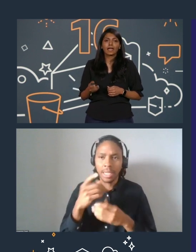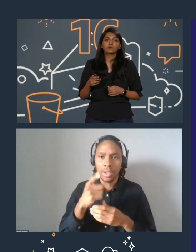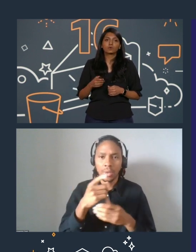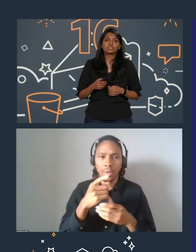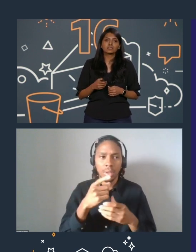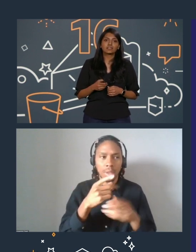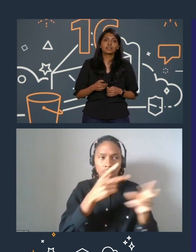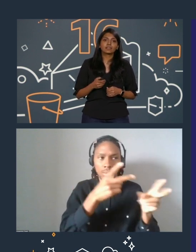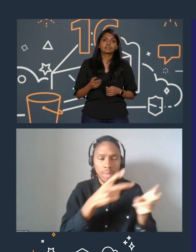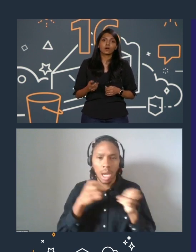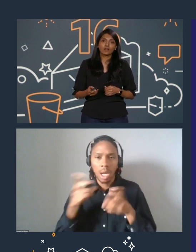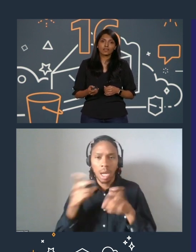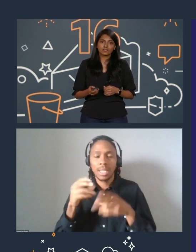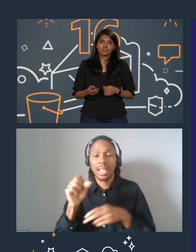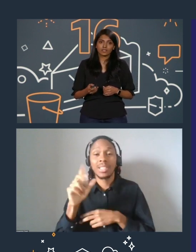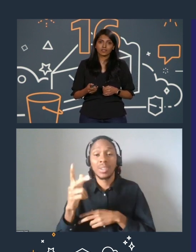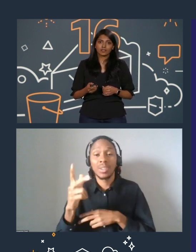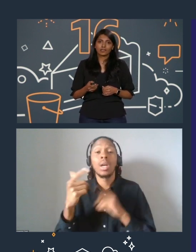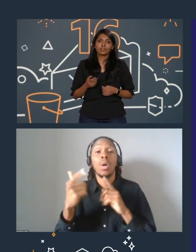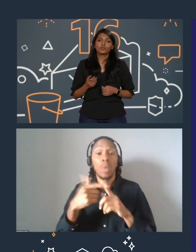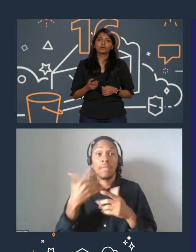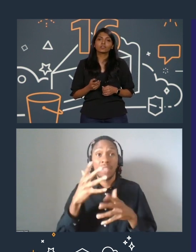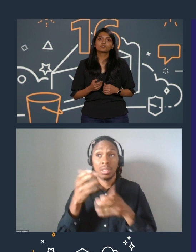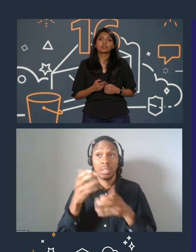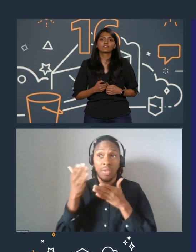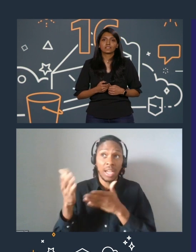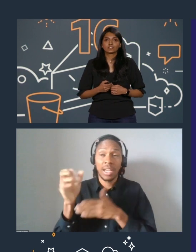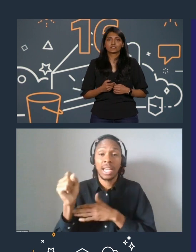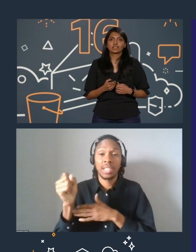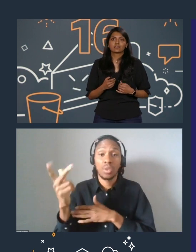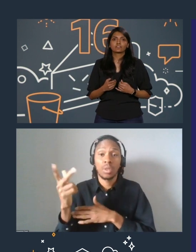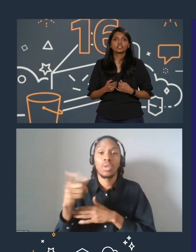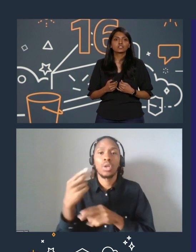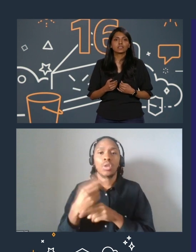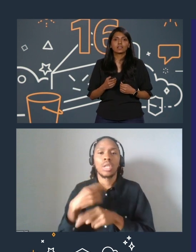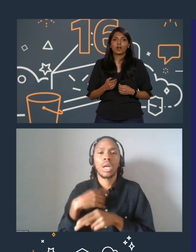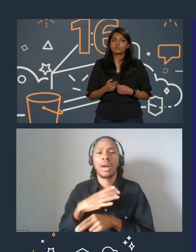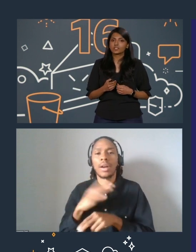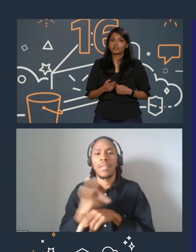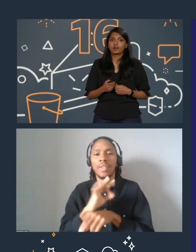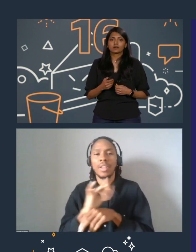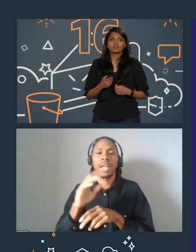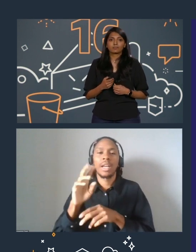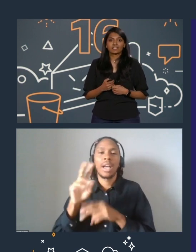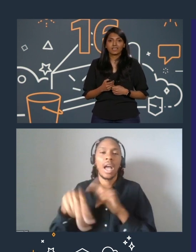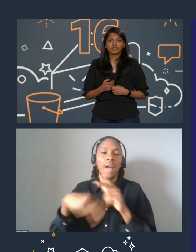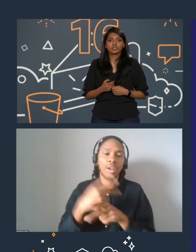And once the data is on S3, you can use our features like versioning, object locks, replication,